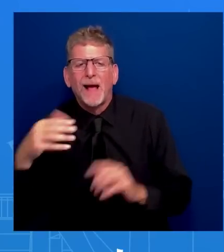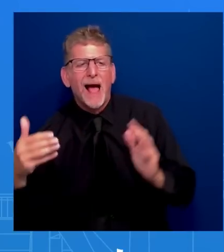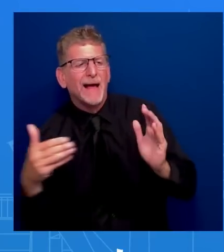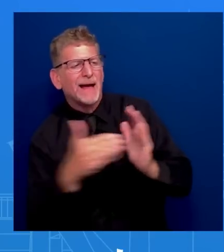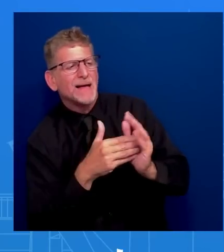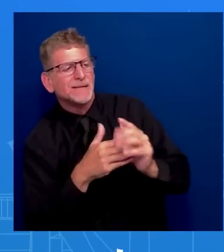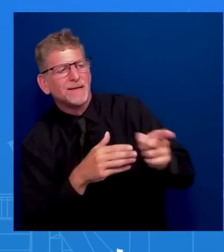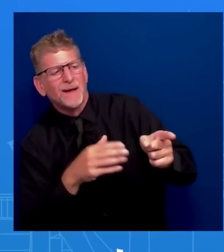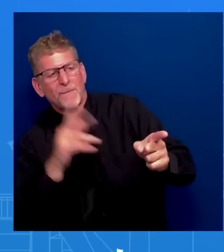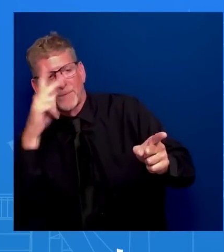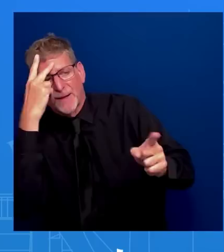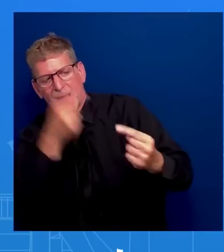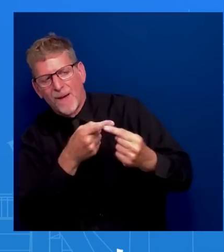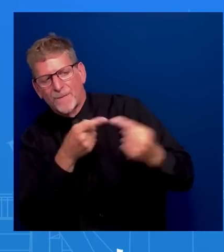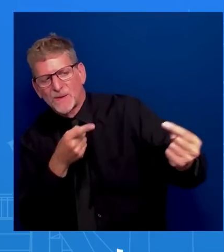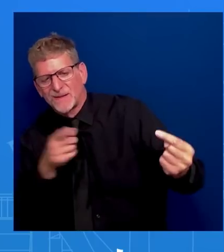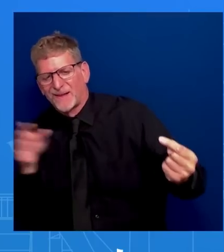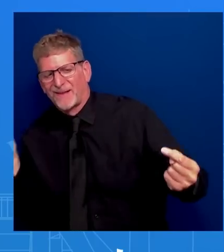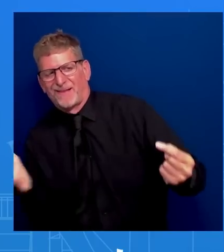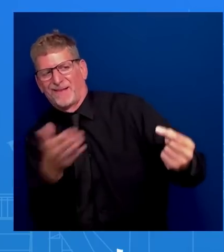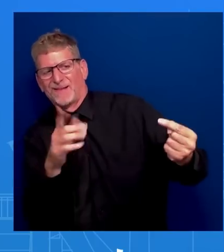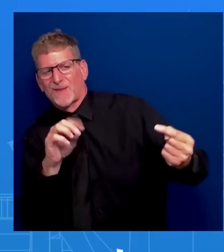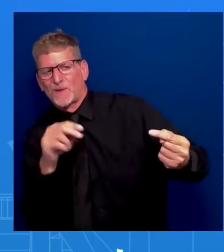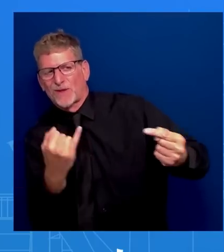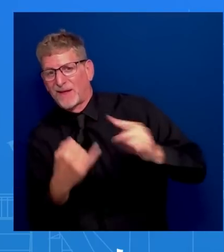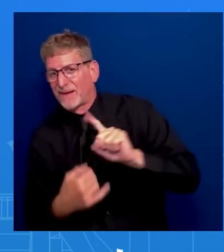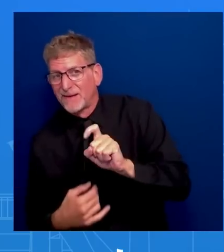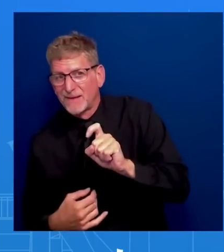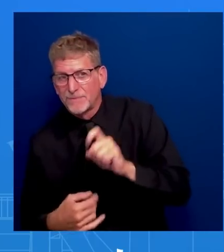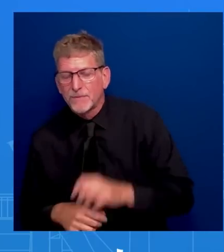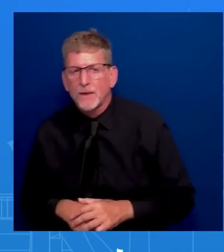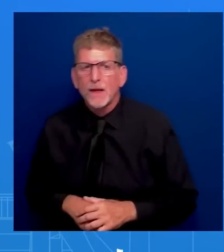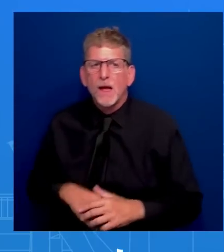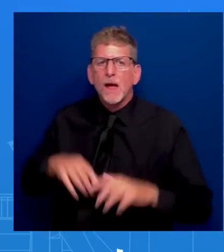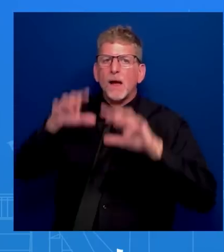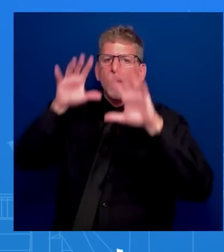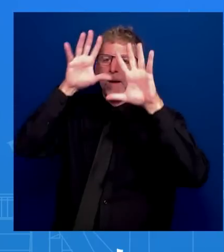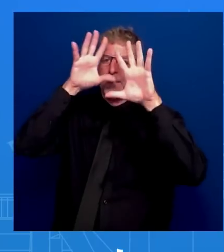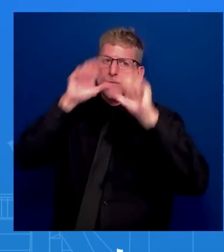very clear on this. Hold on. >> The Press: It's just -- Ms. Jean-Pierre: Throughout his time in office -- The Press: He is President now. I heard the quote.